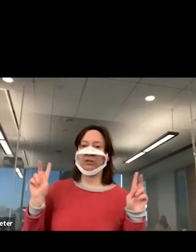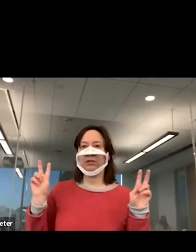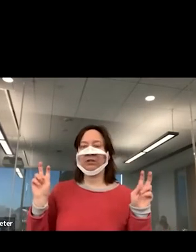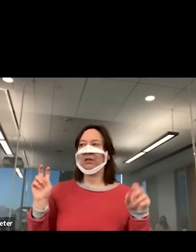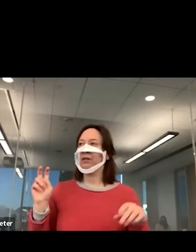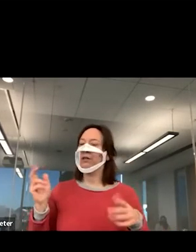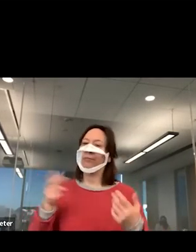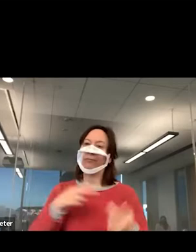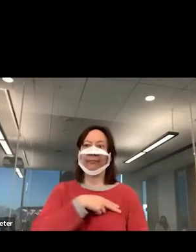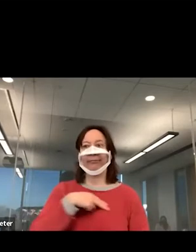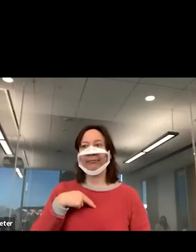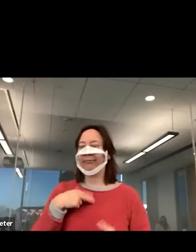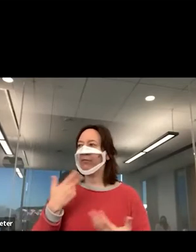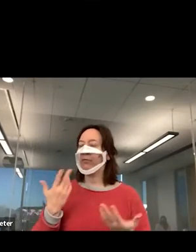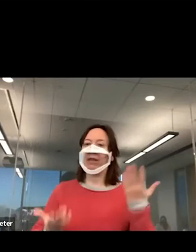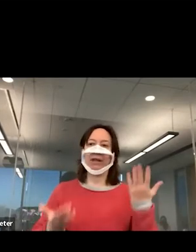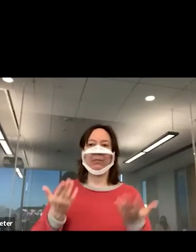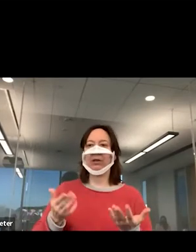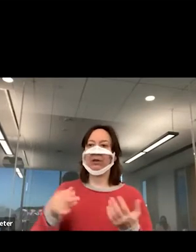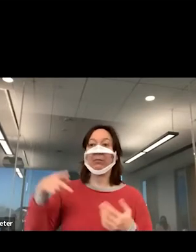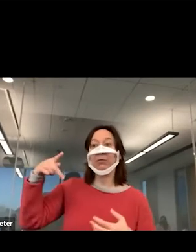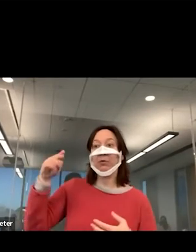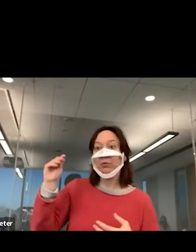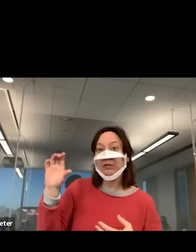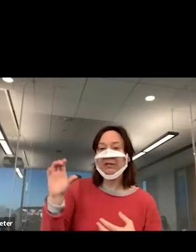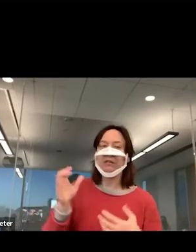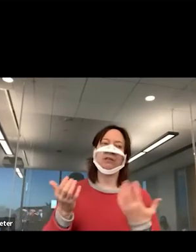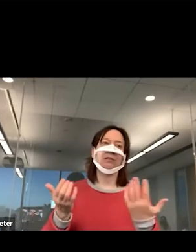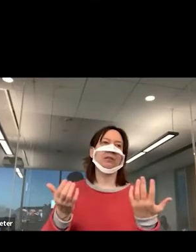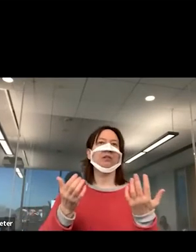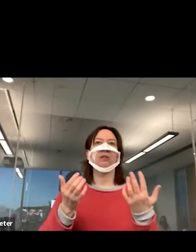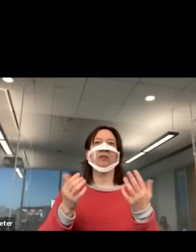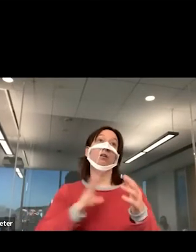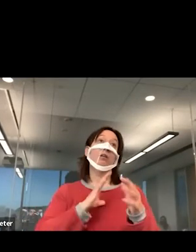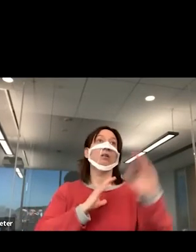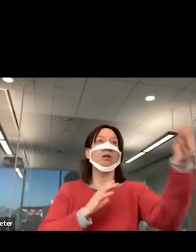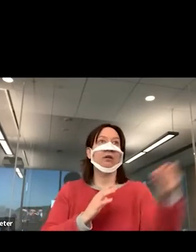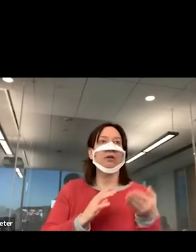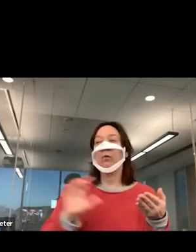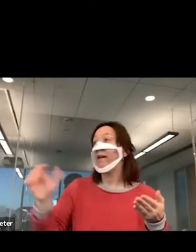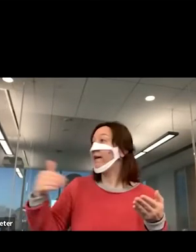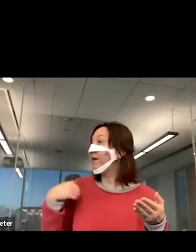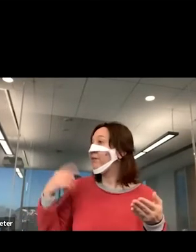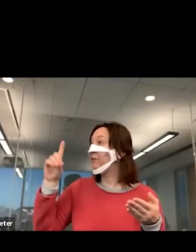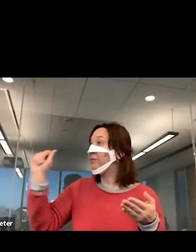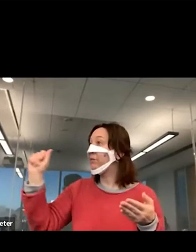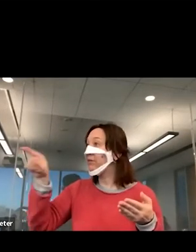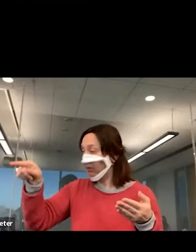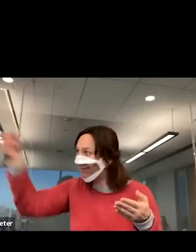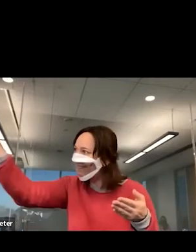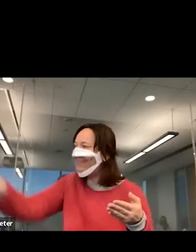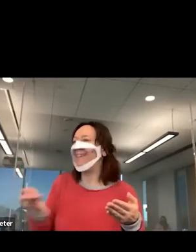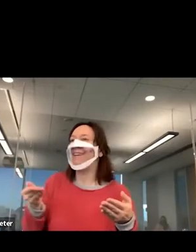you're a person of color or because you're um have a disability because you're a white guy